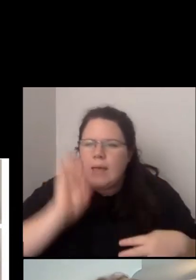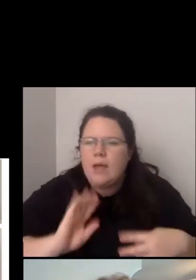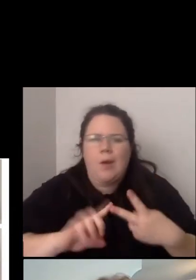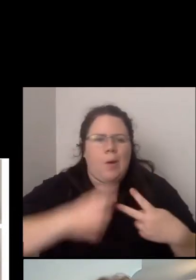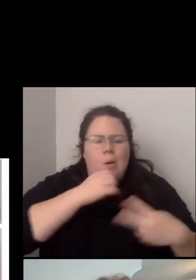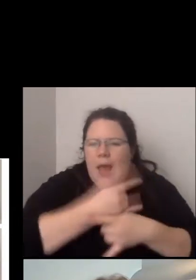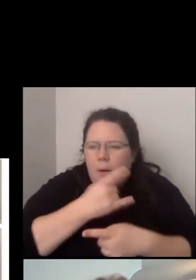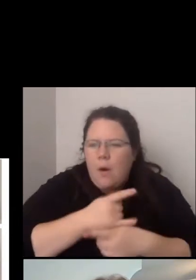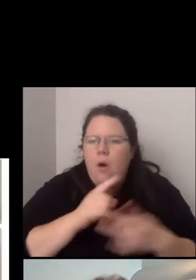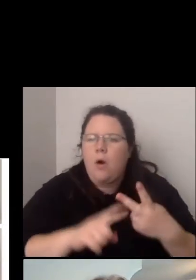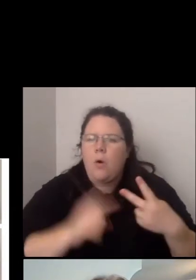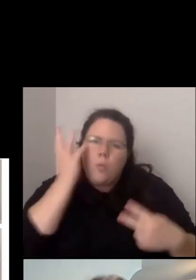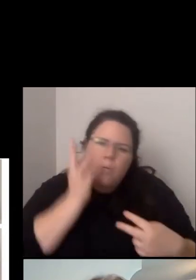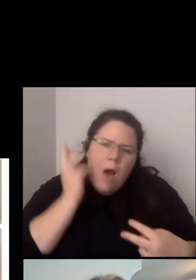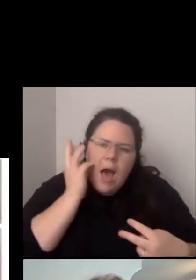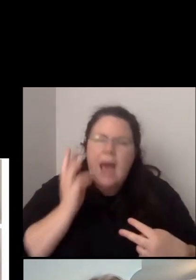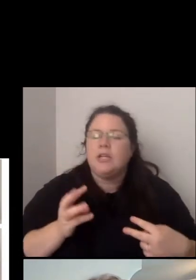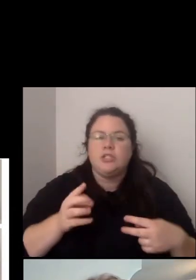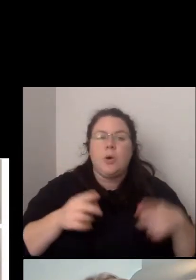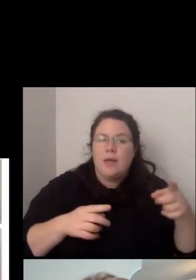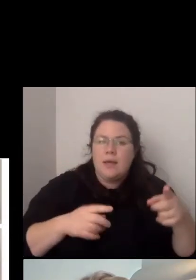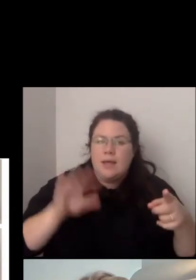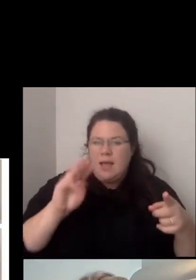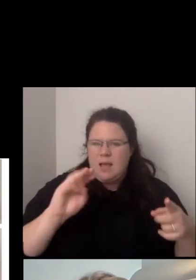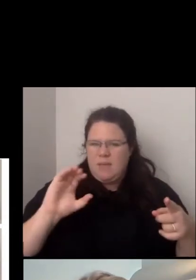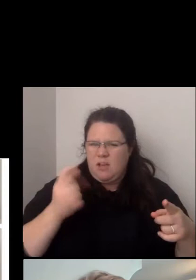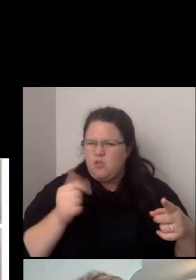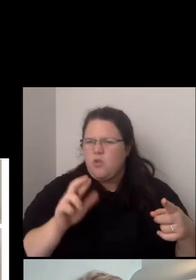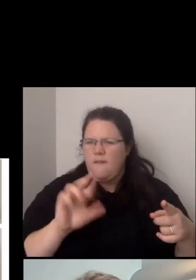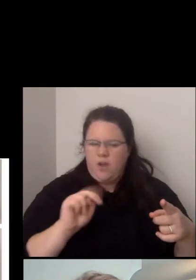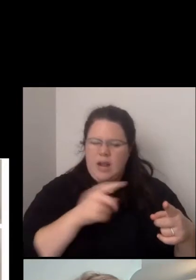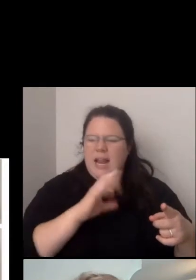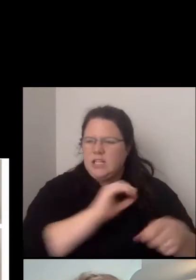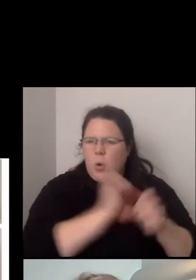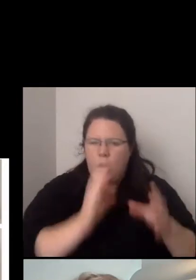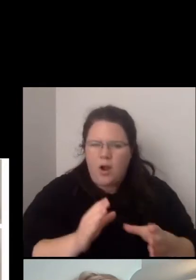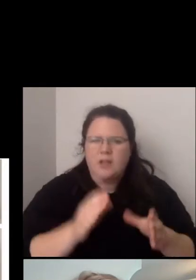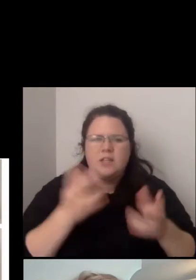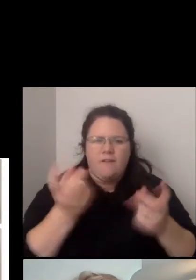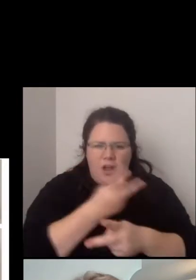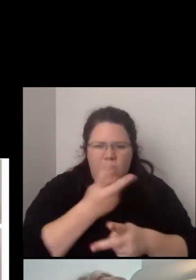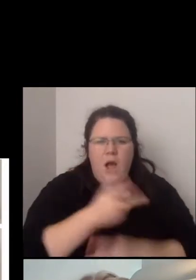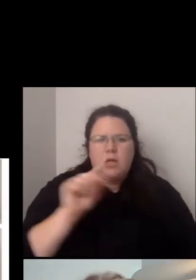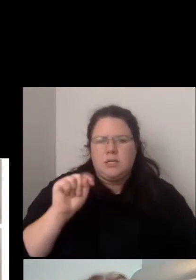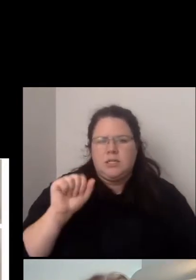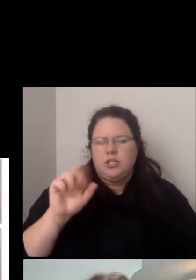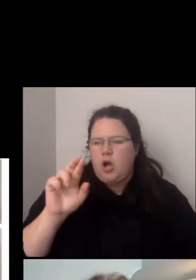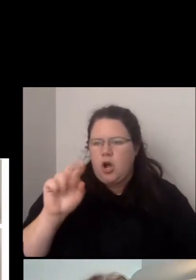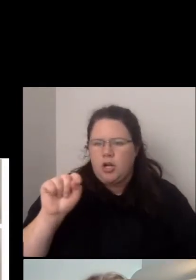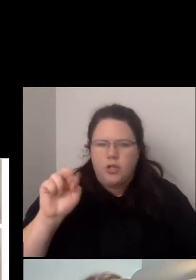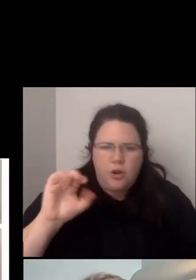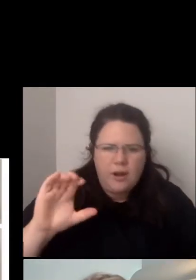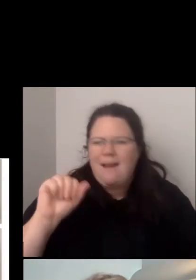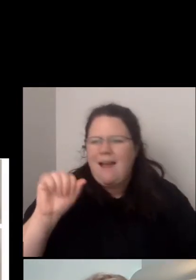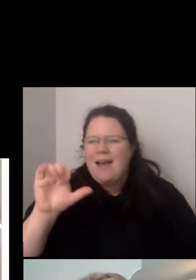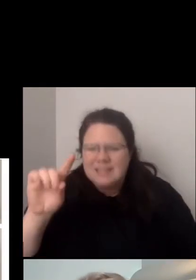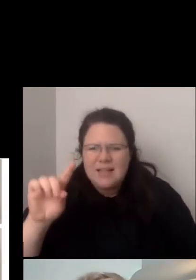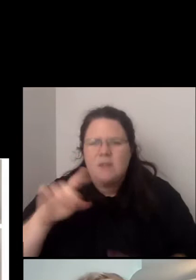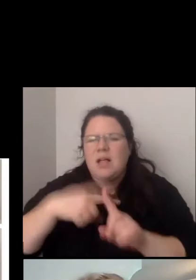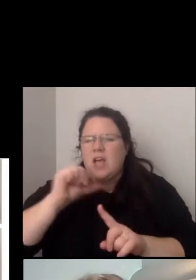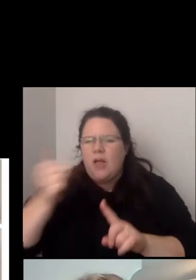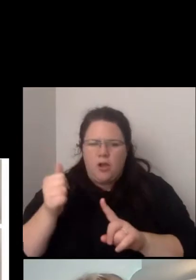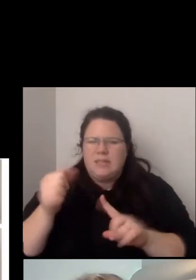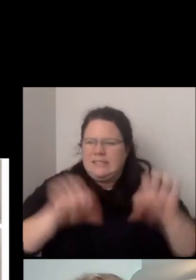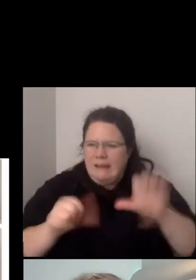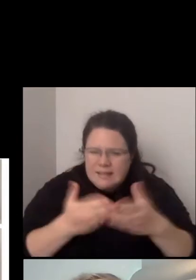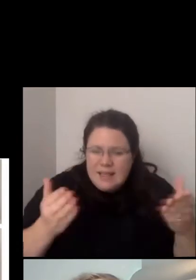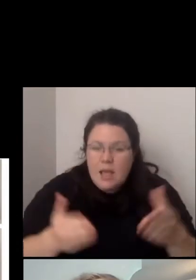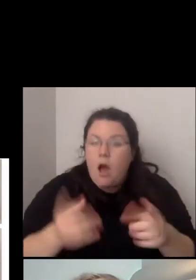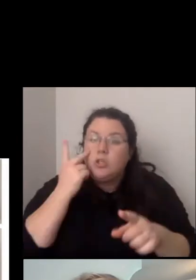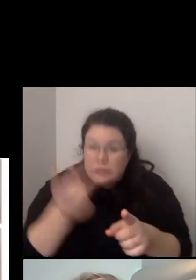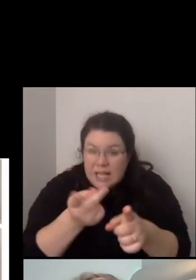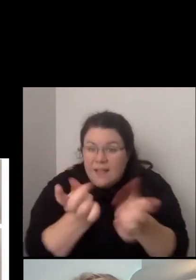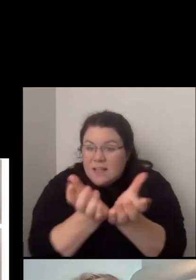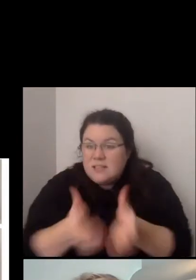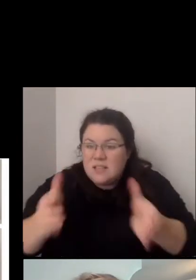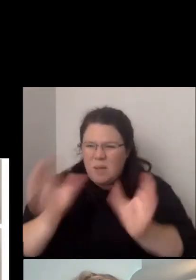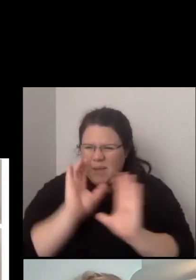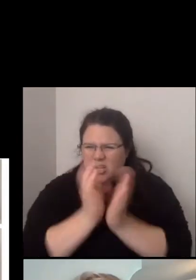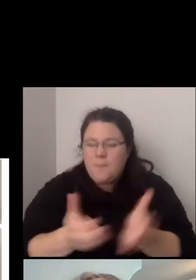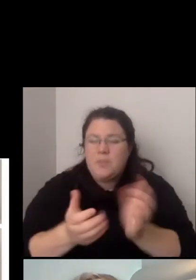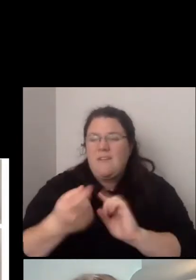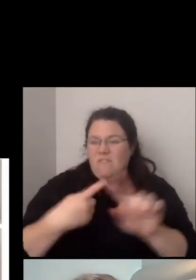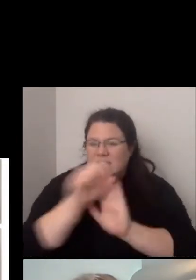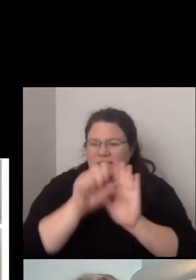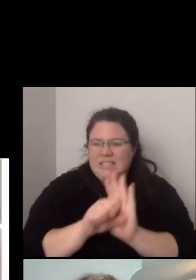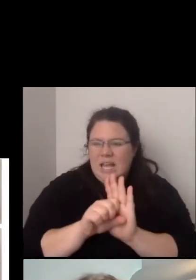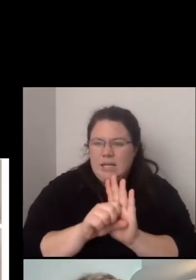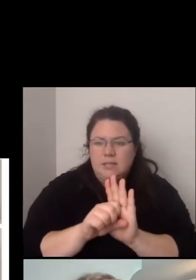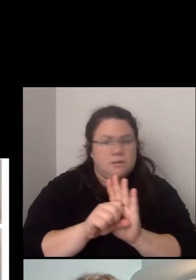And he and his colleagues were able to identify Tartaric acid, alongside some other acids in the residues of this lovely little pot fount in Georgia the country, not Georgia the state.